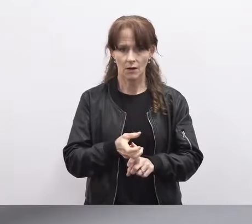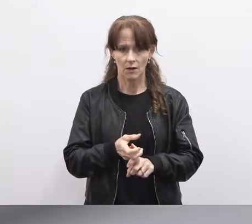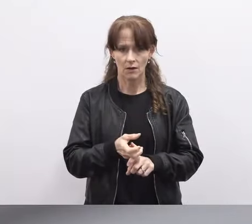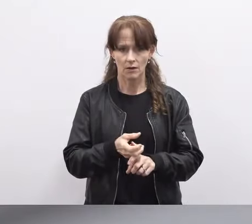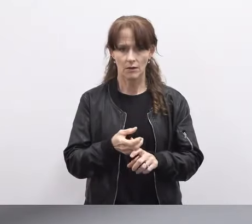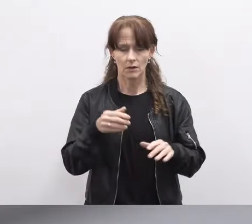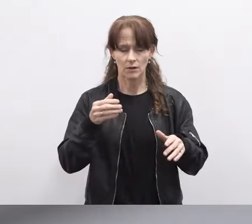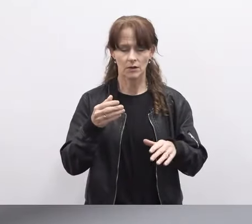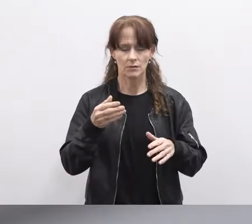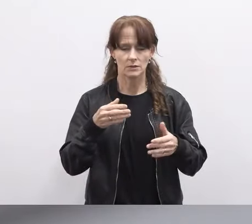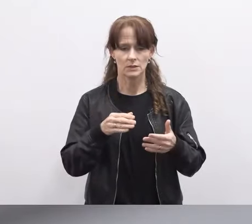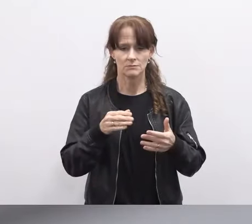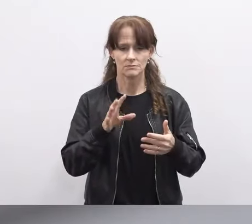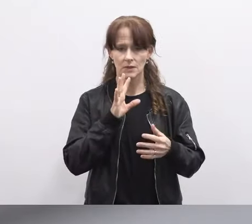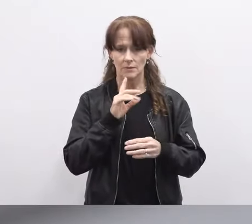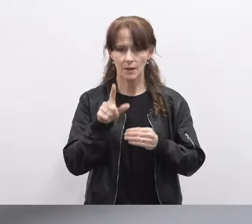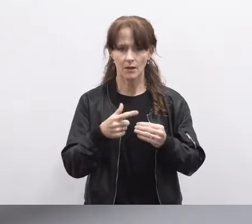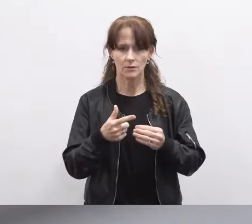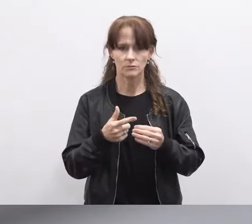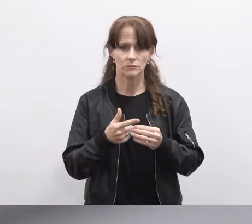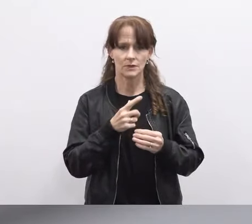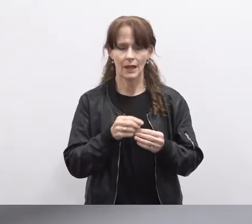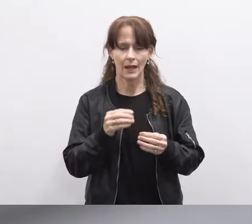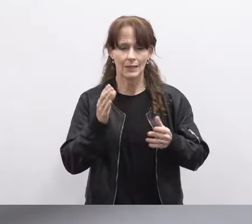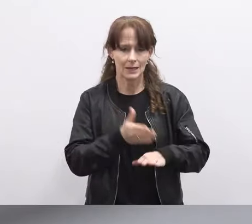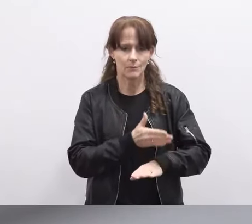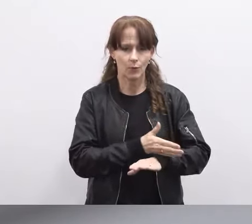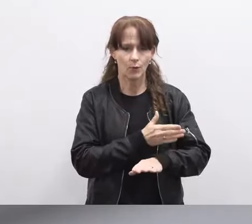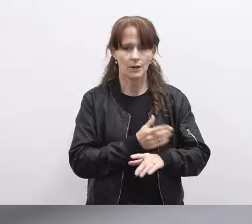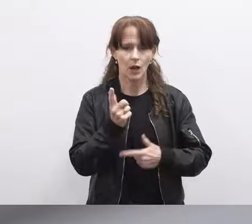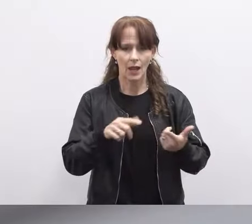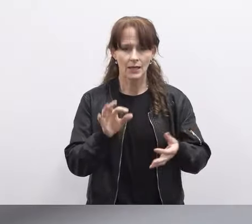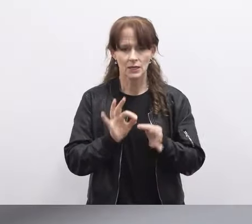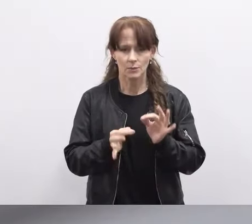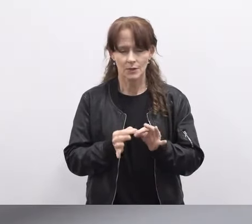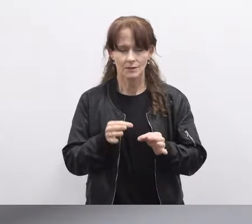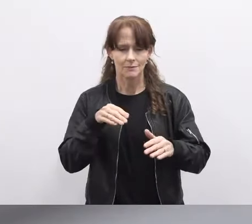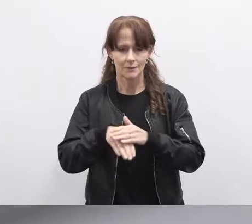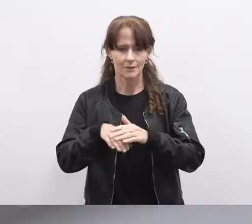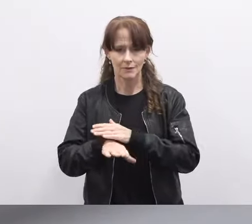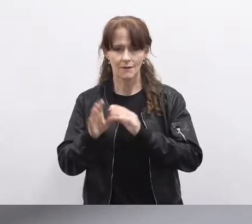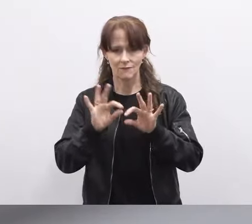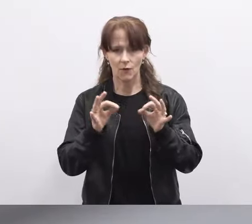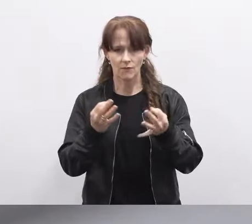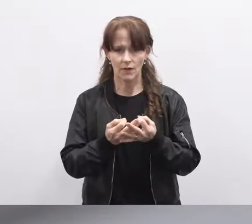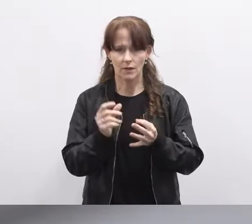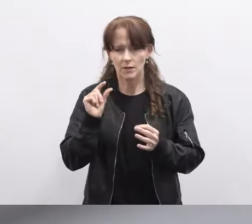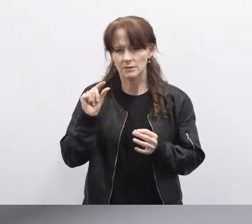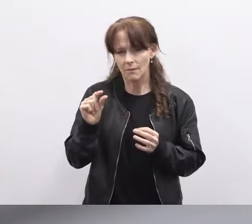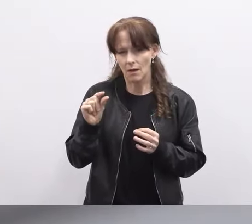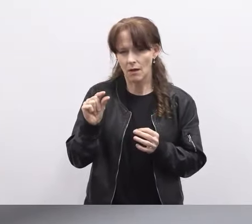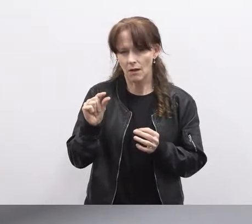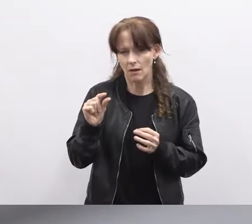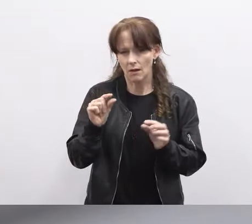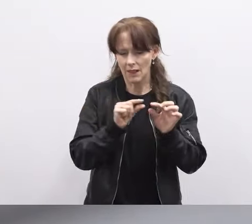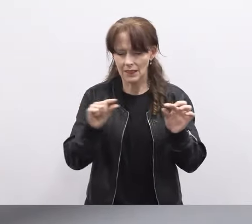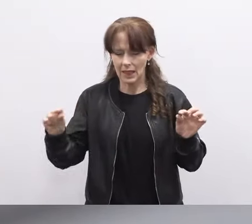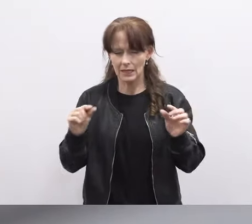and improving our language interpretation and translation and accessibility for families. So just a small line on tonight's agenda